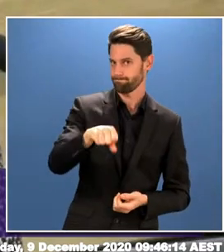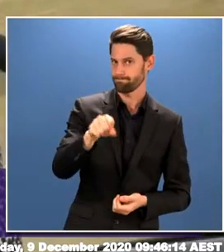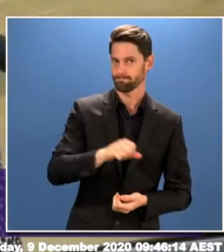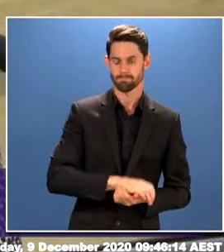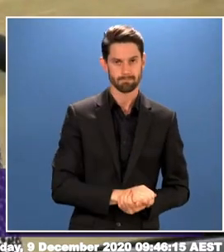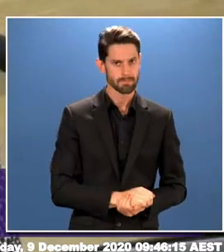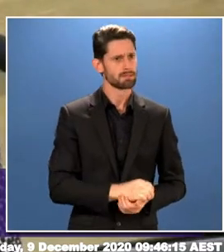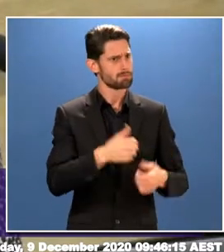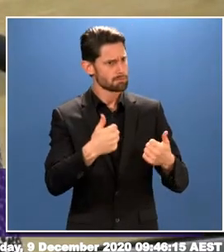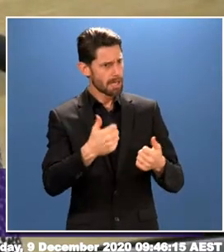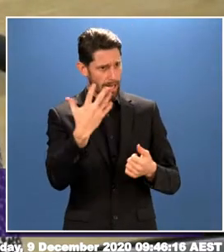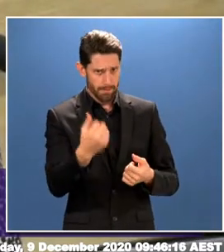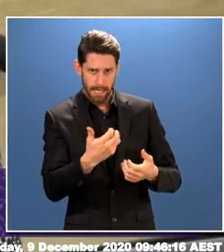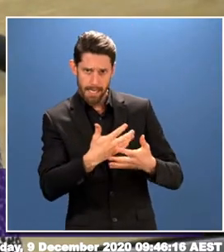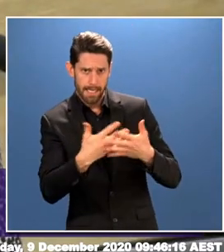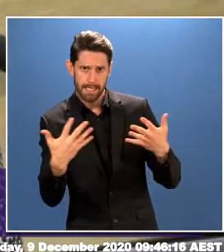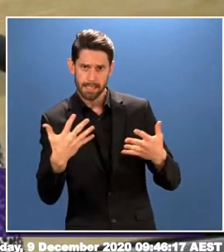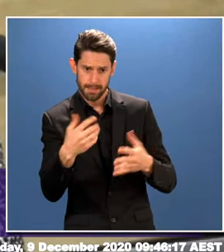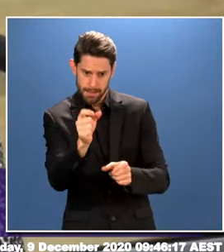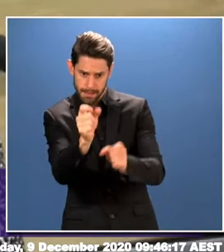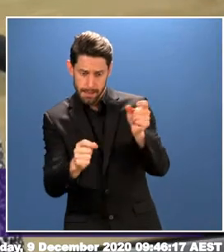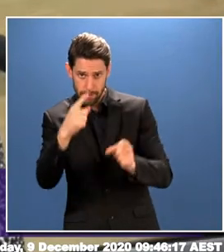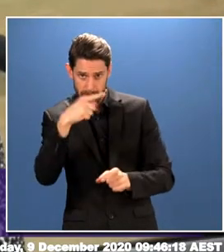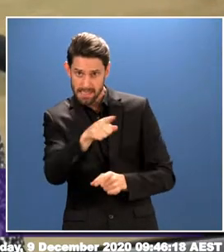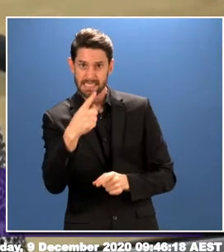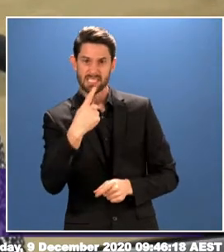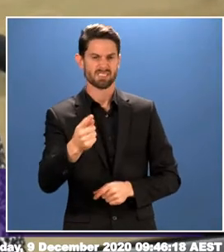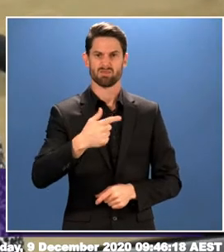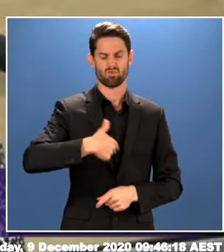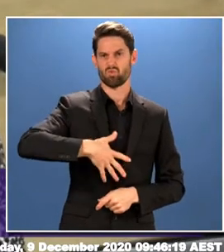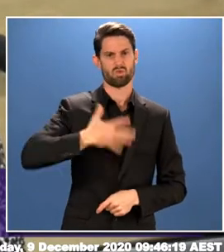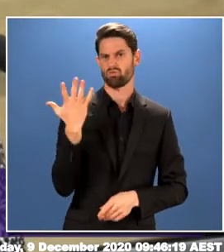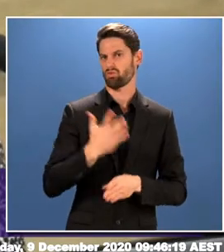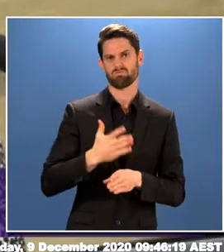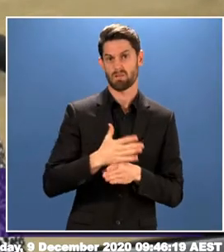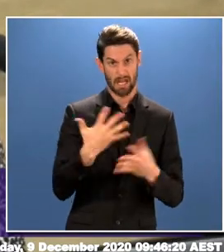Were there any participants that identified that they didn't want to have a job?